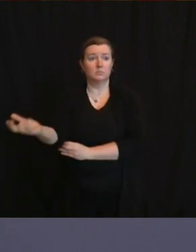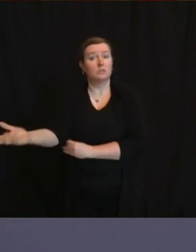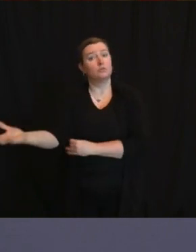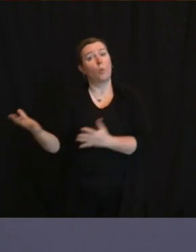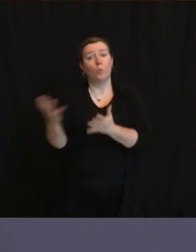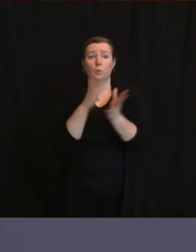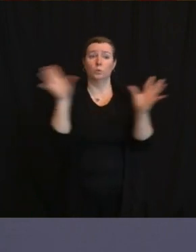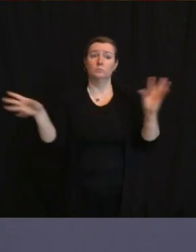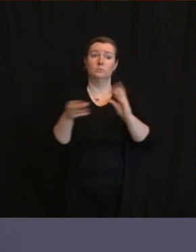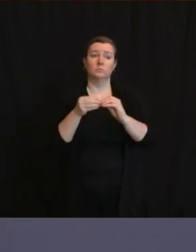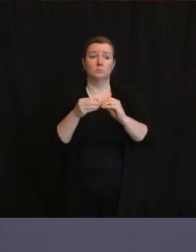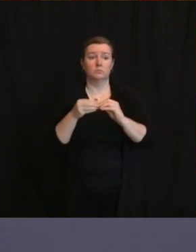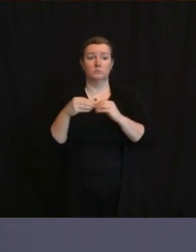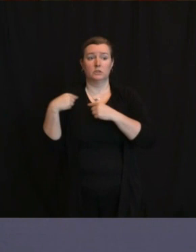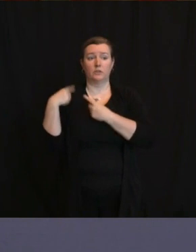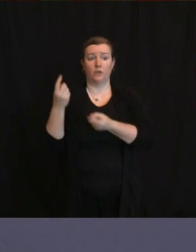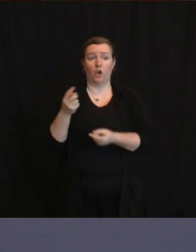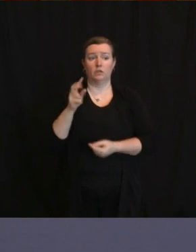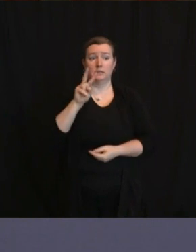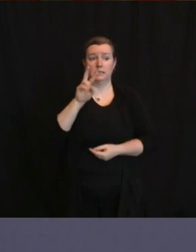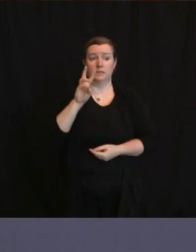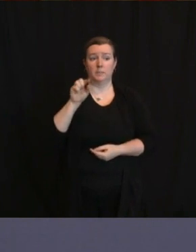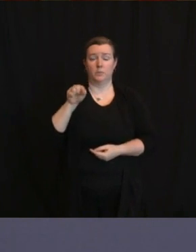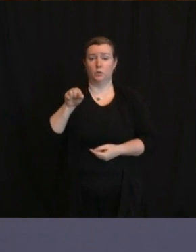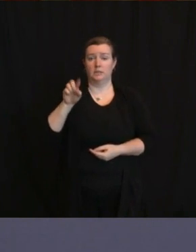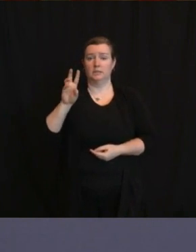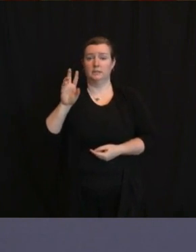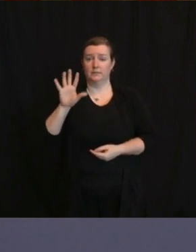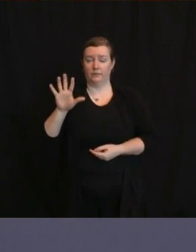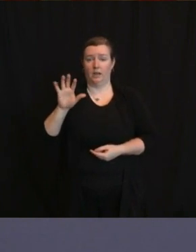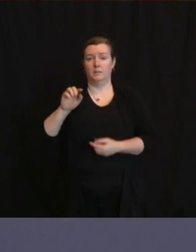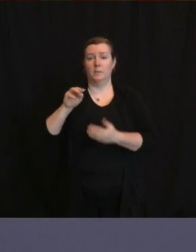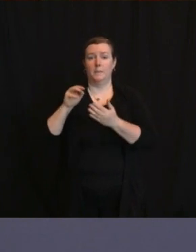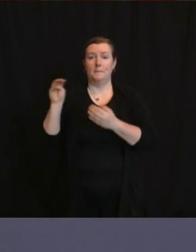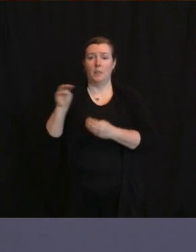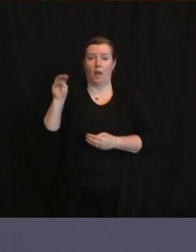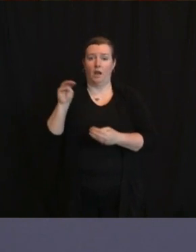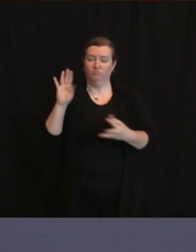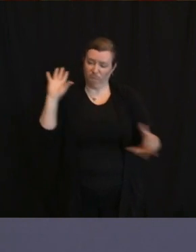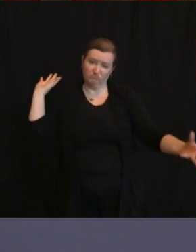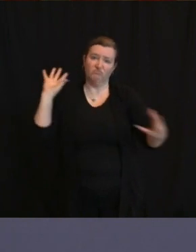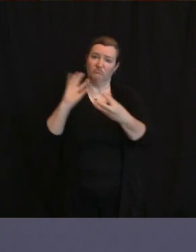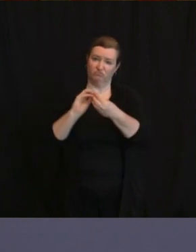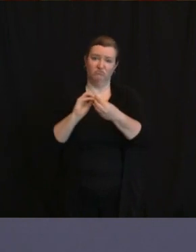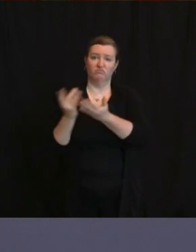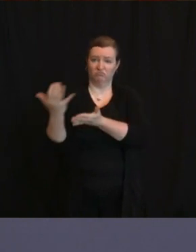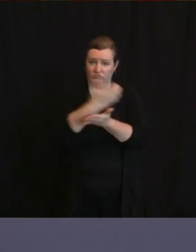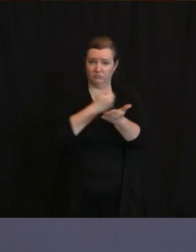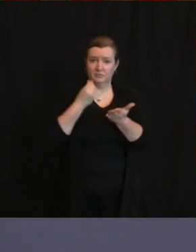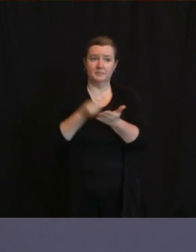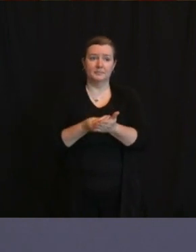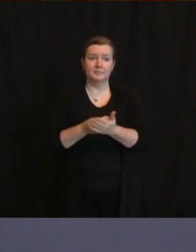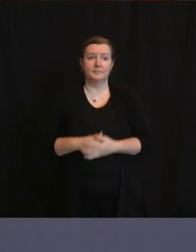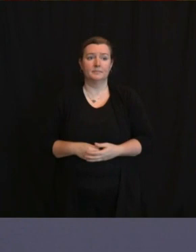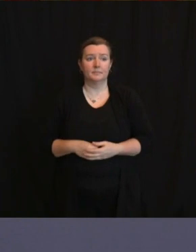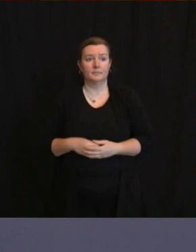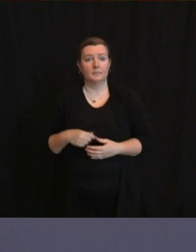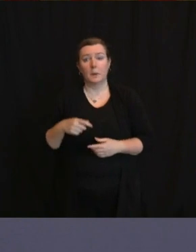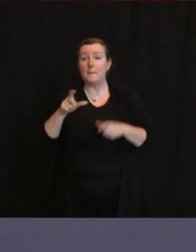AMOUNT RAISED TO DATE SO FAR FOR THE NEW JERSEY PANDEMIC RELIEF FUND IS $26.6 MILLION.